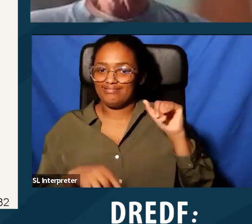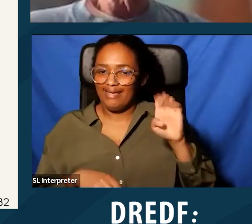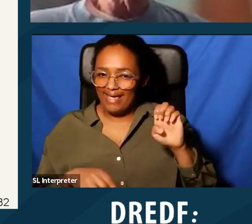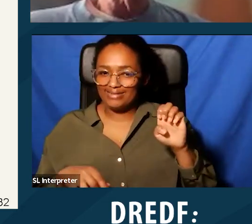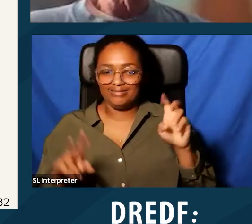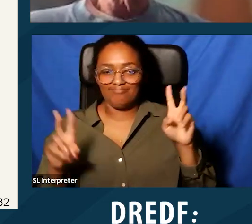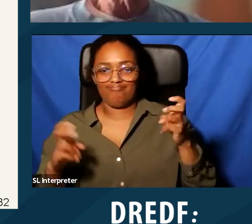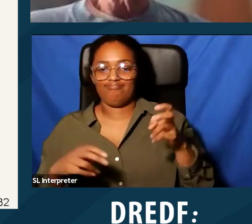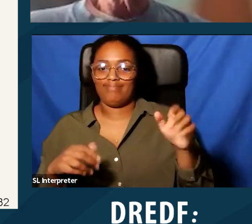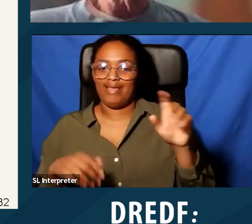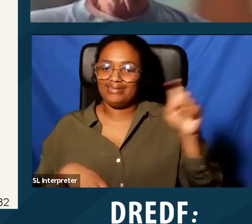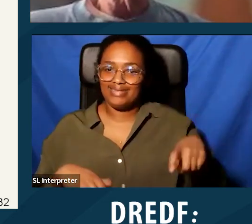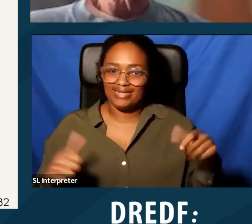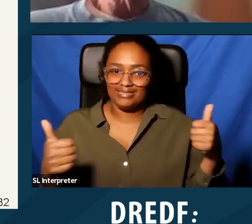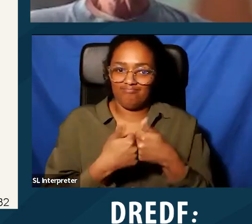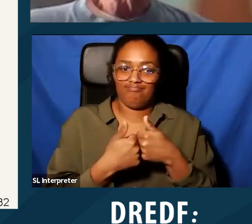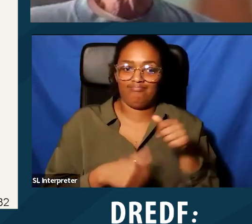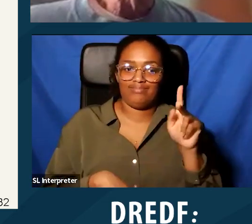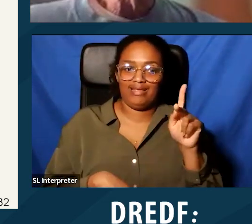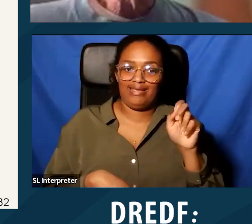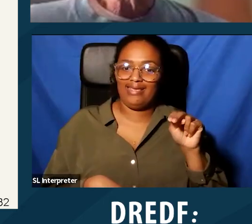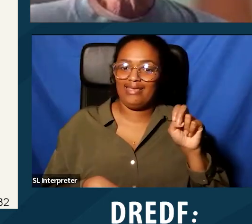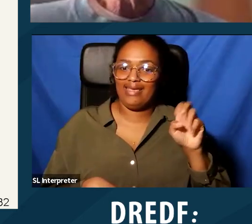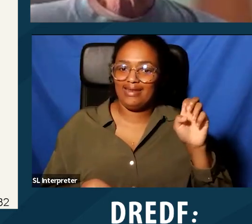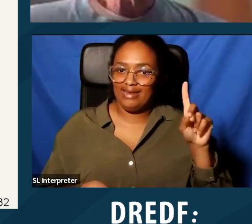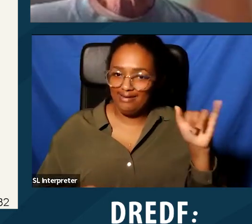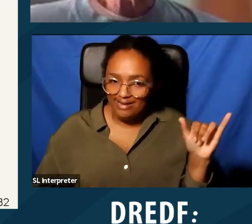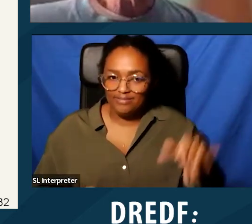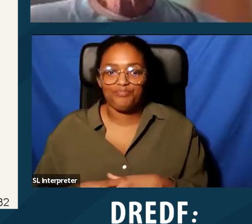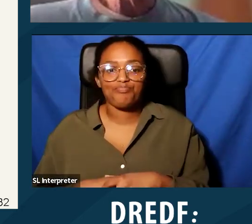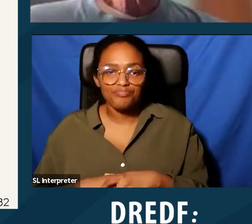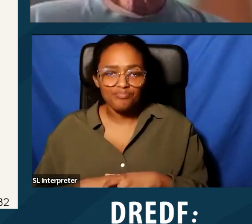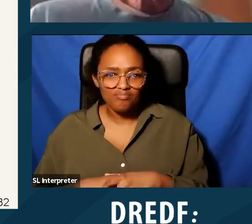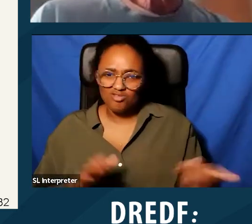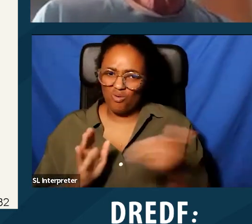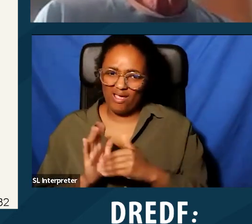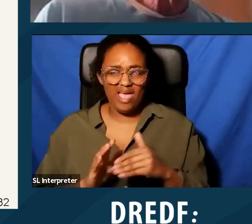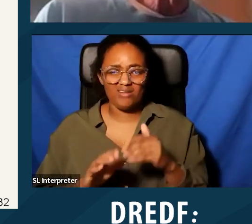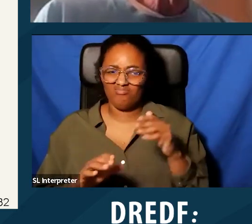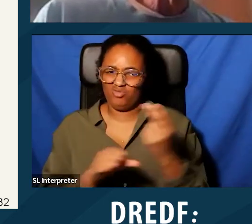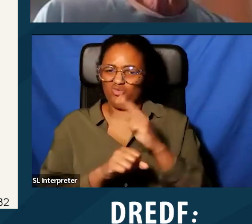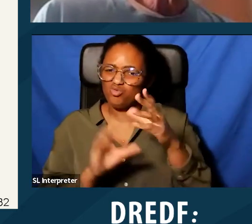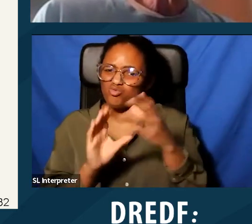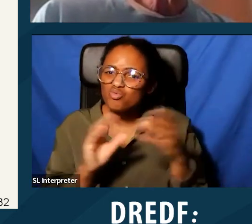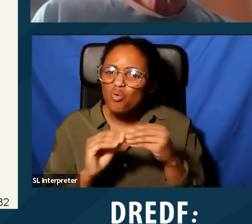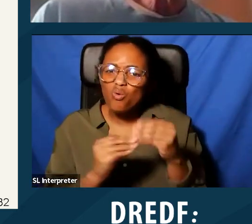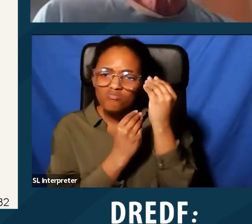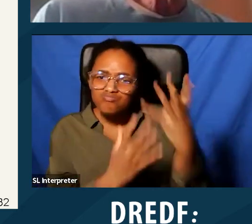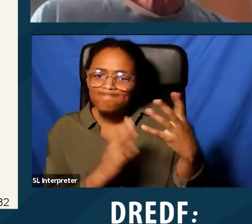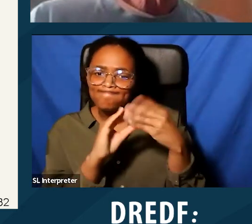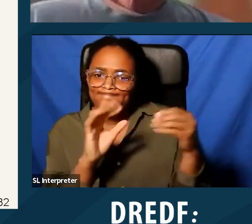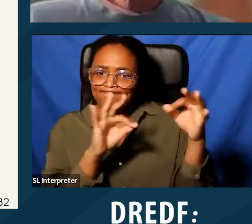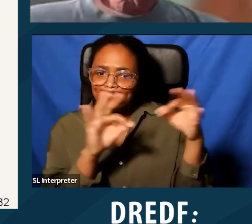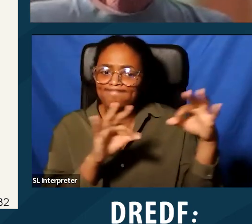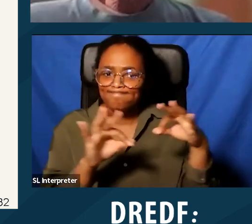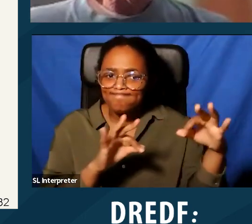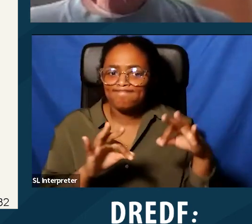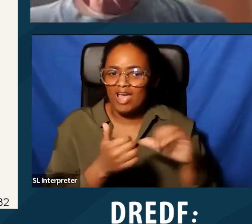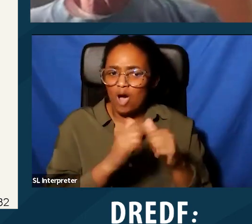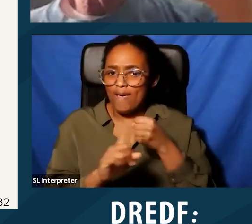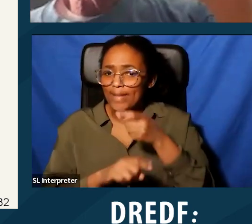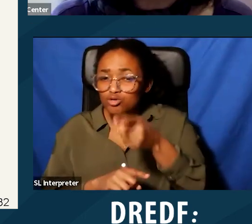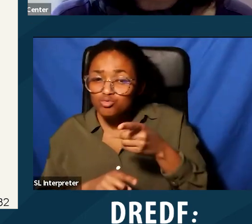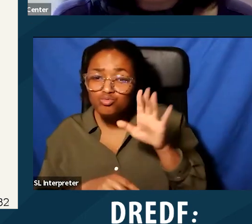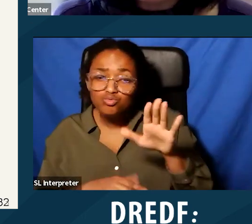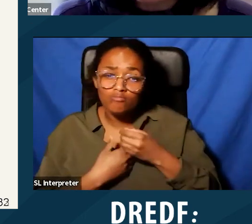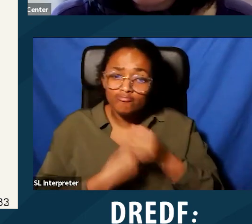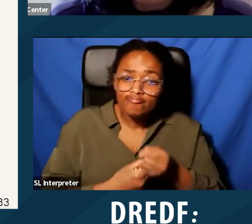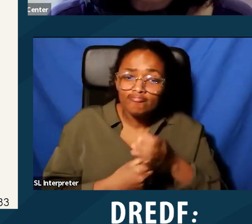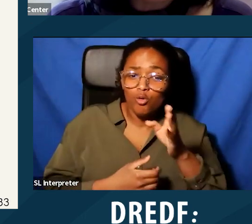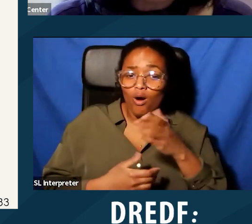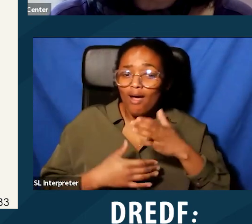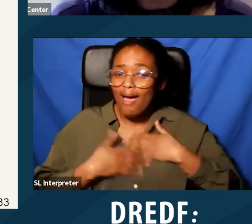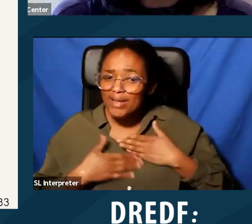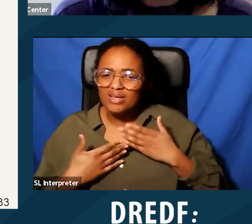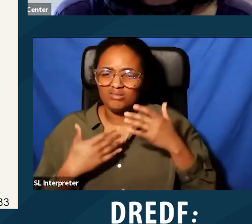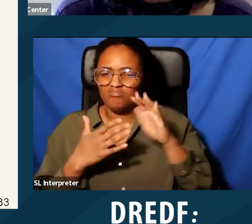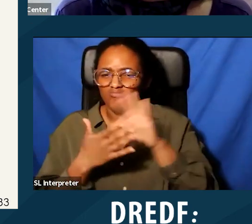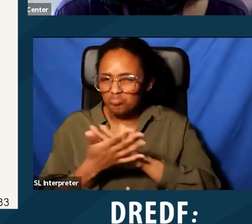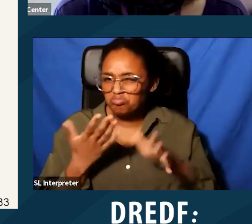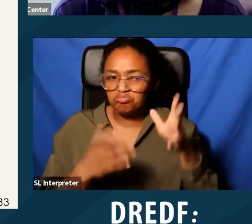your dignity, your happiness, and so on, as you make these points.